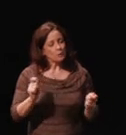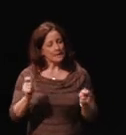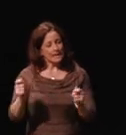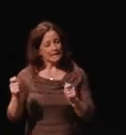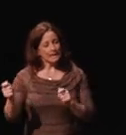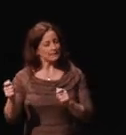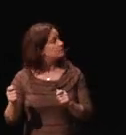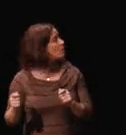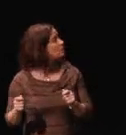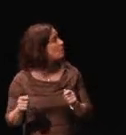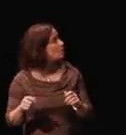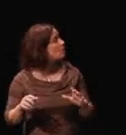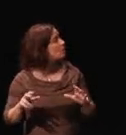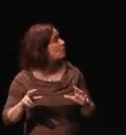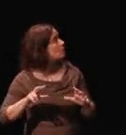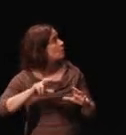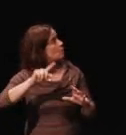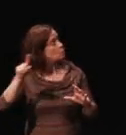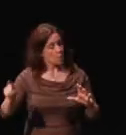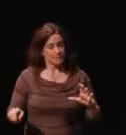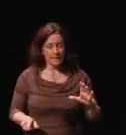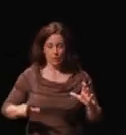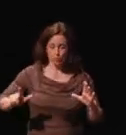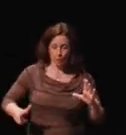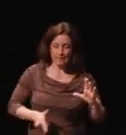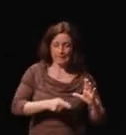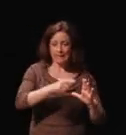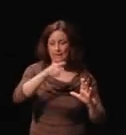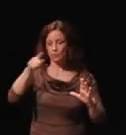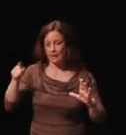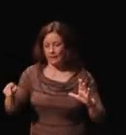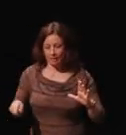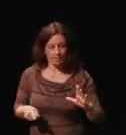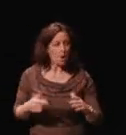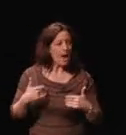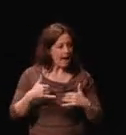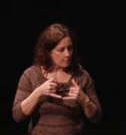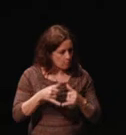You'd have some prizes on it. You're very unlikely to win, and if you press a button which was